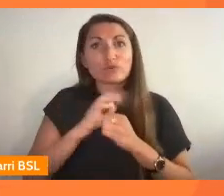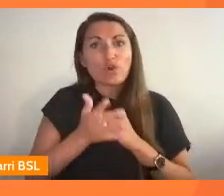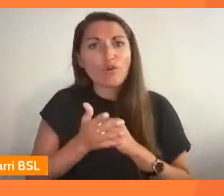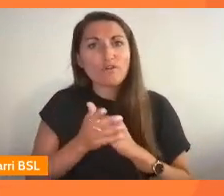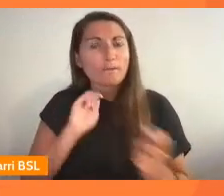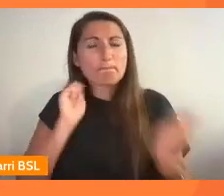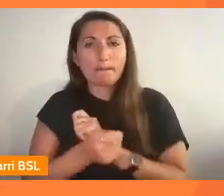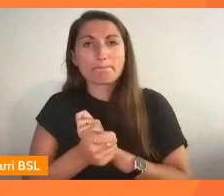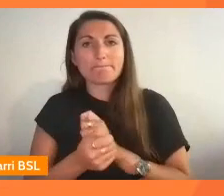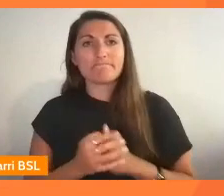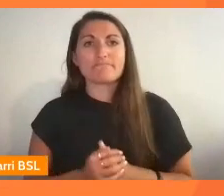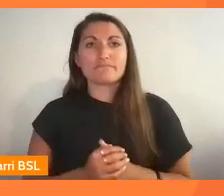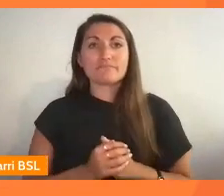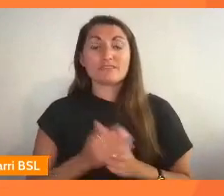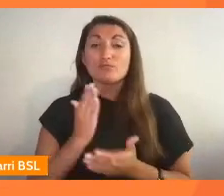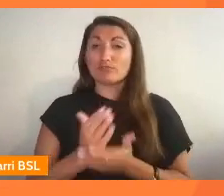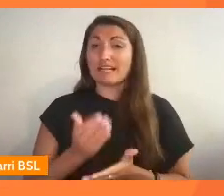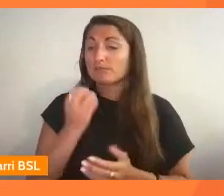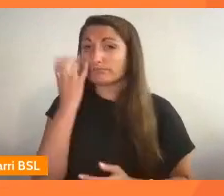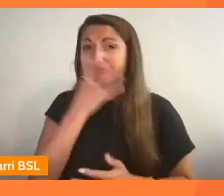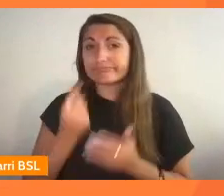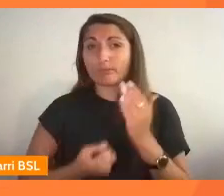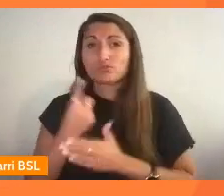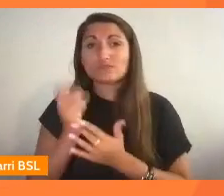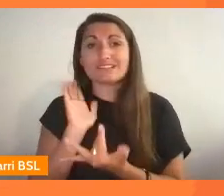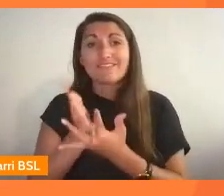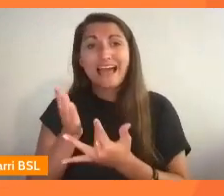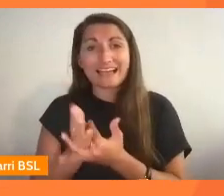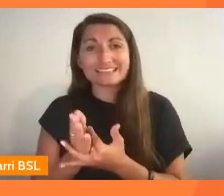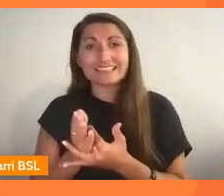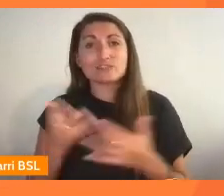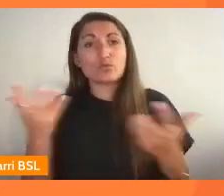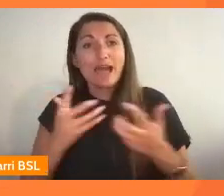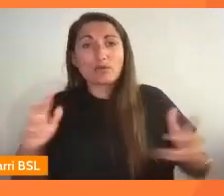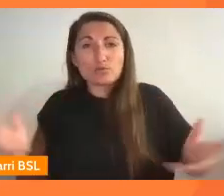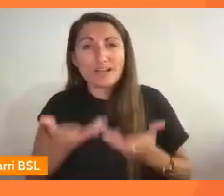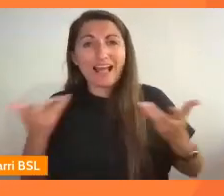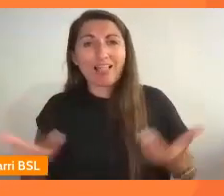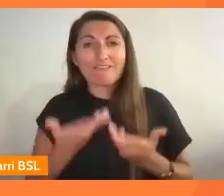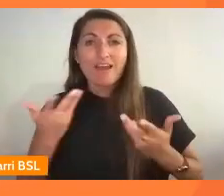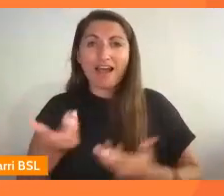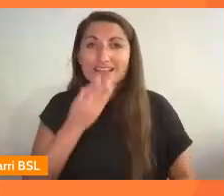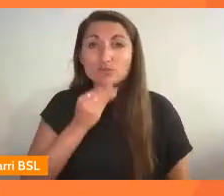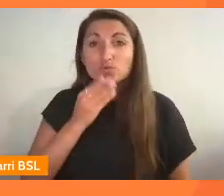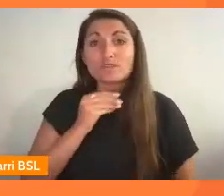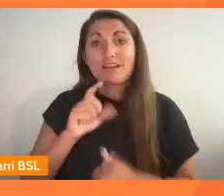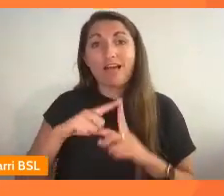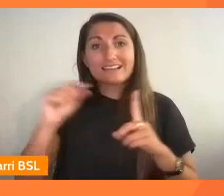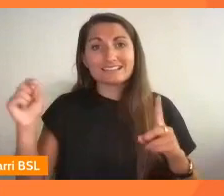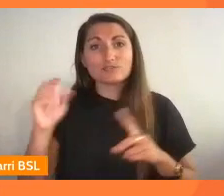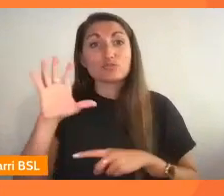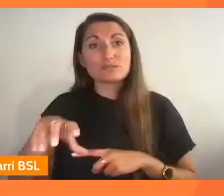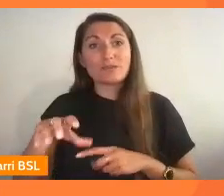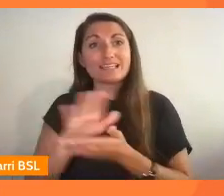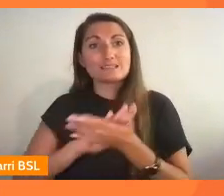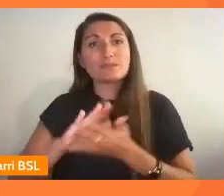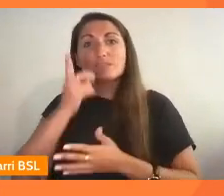galvanise and utilise the digital space for creative and live arts.